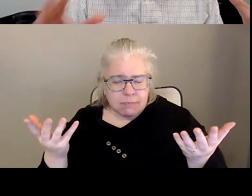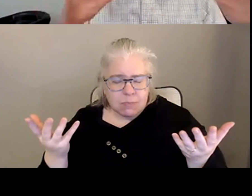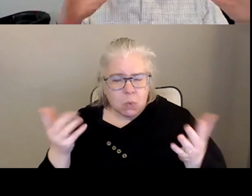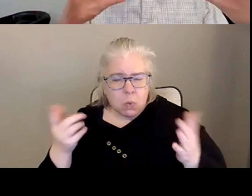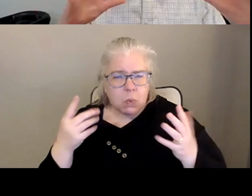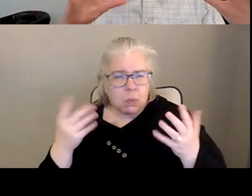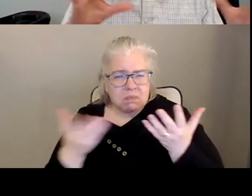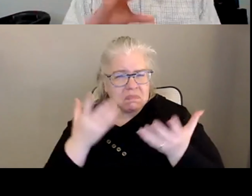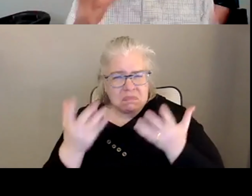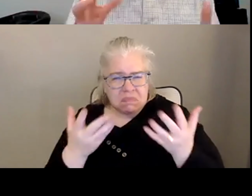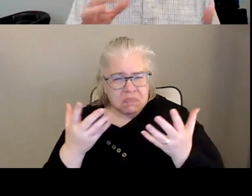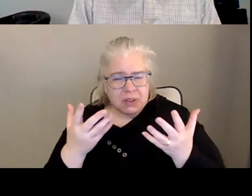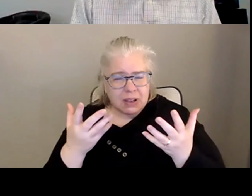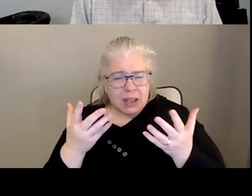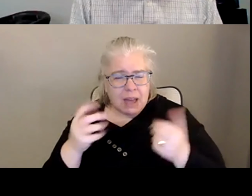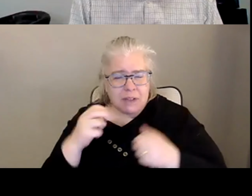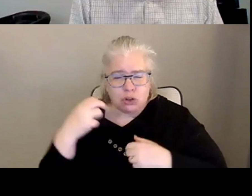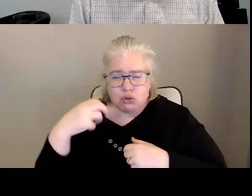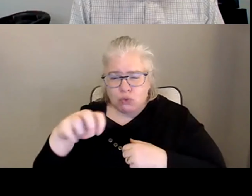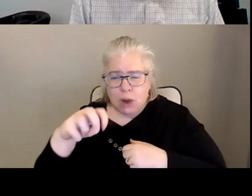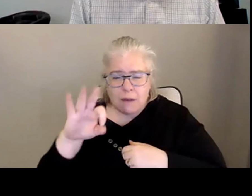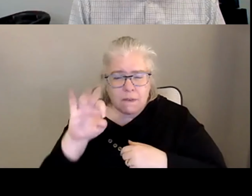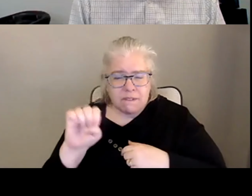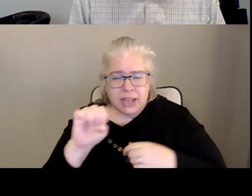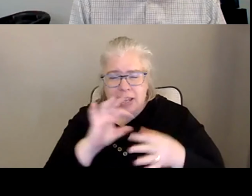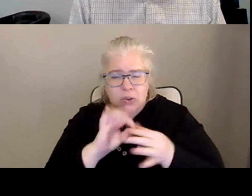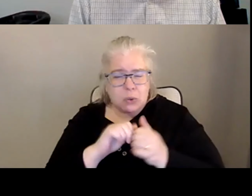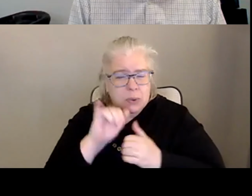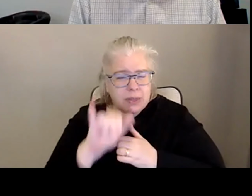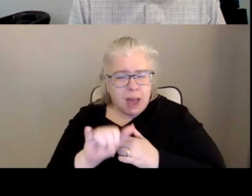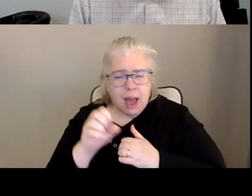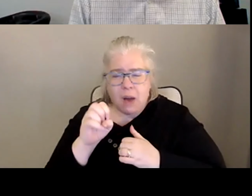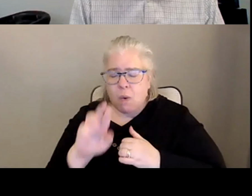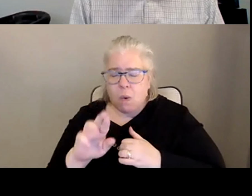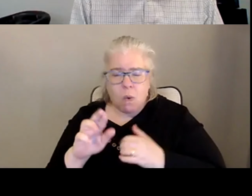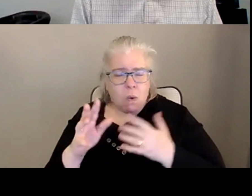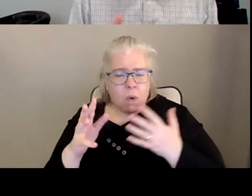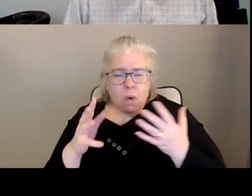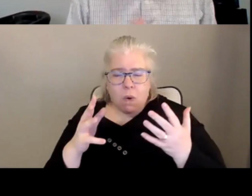Is there a travel fee associated with that in terms of your interpreters